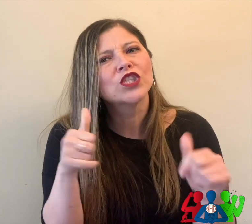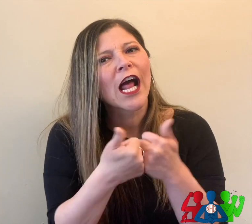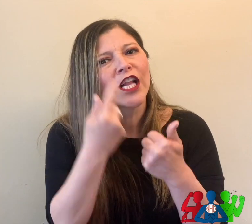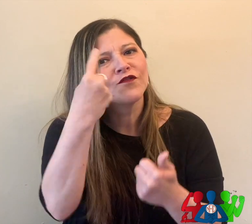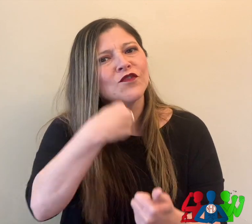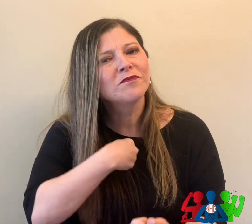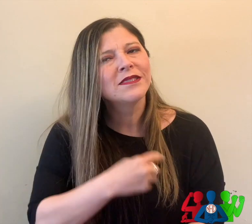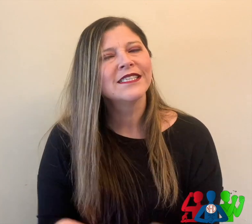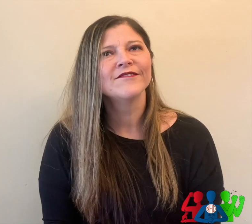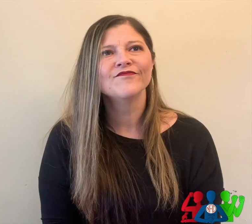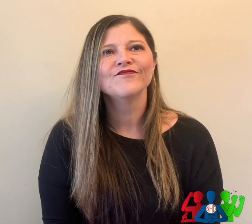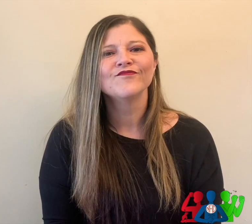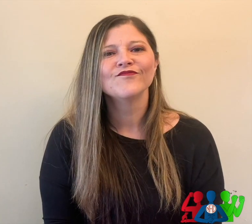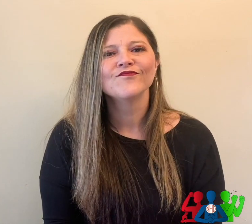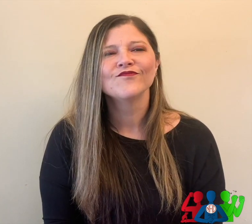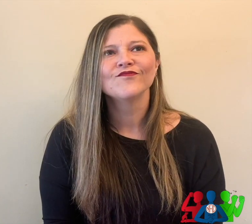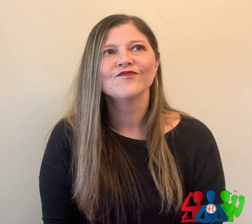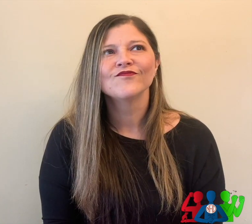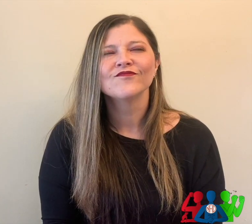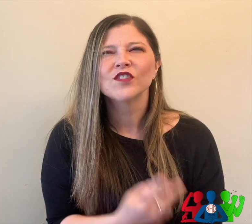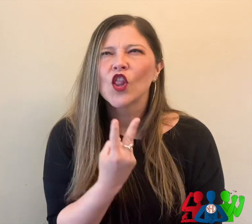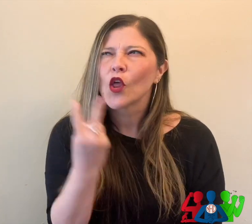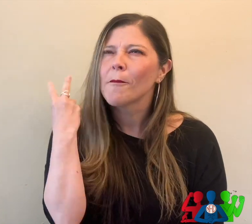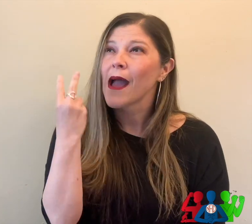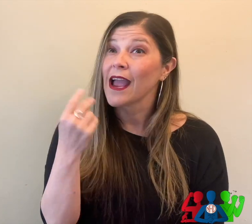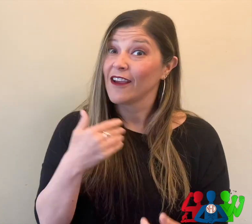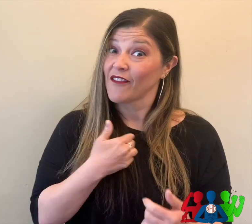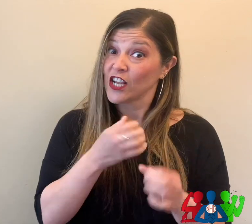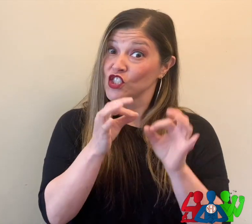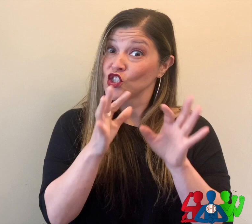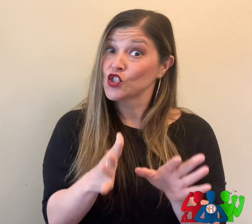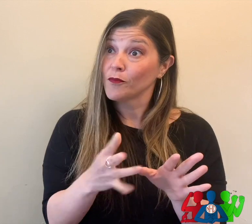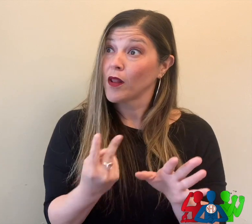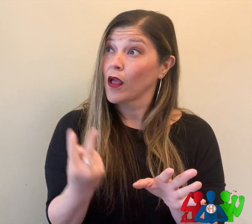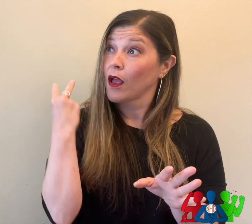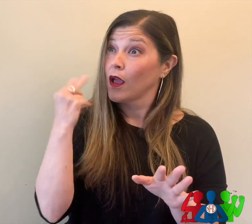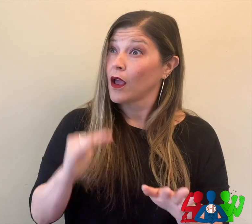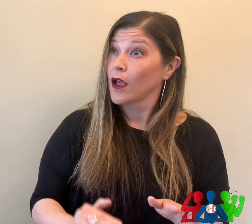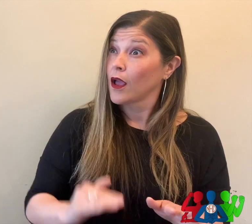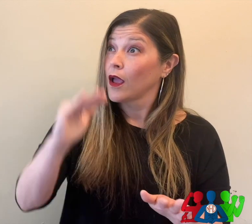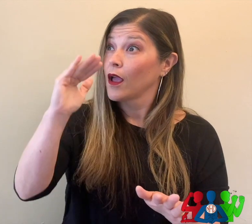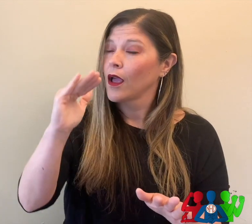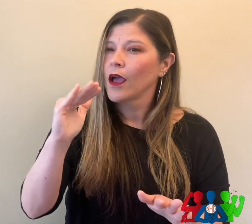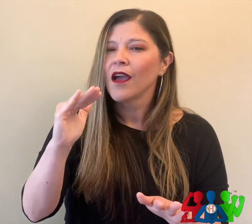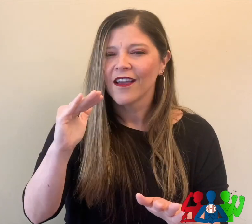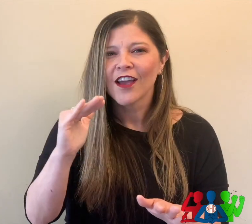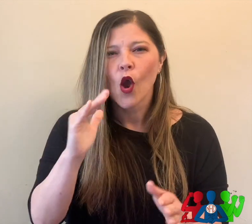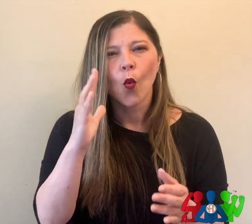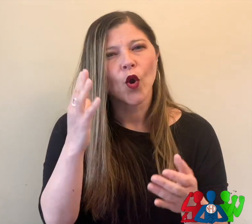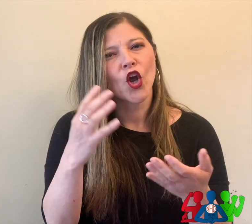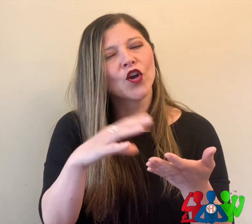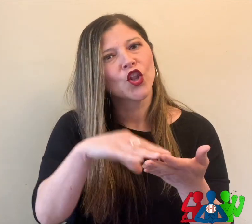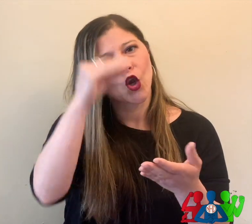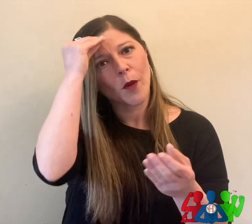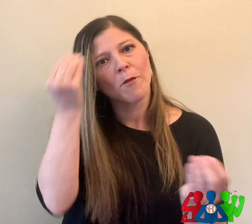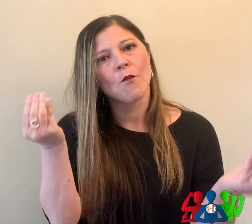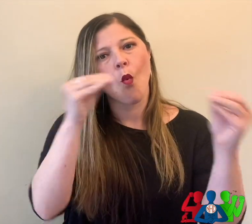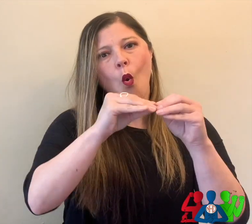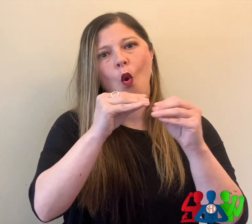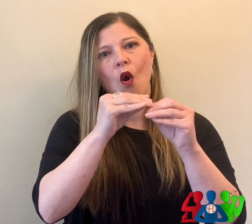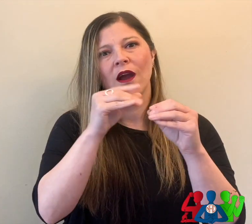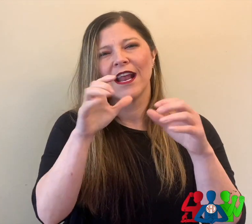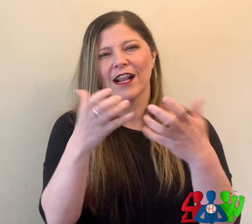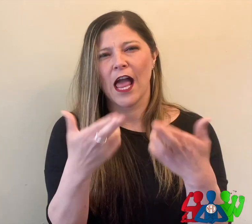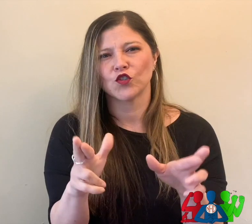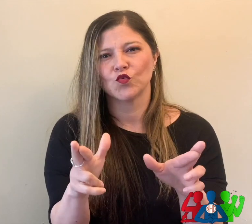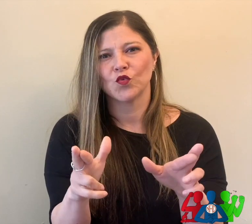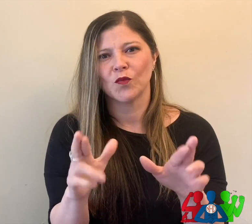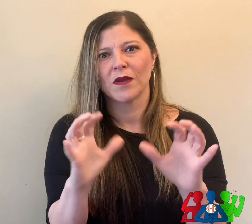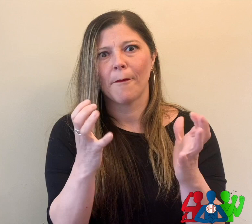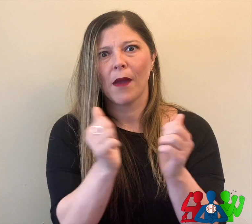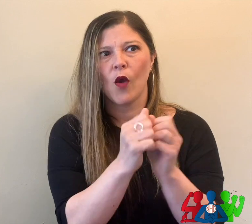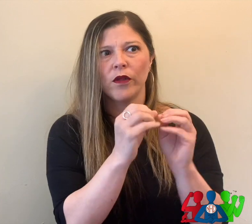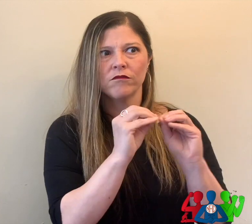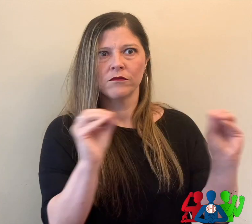rely on lip reading in order to learn, which was a big challenge. Thinking now about